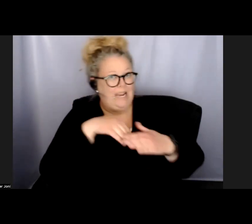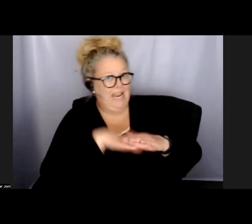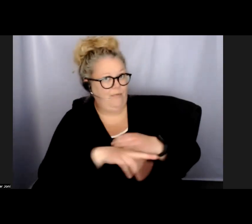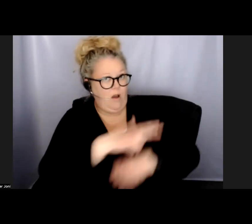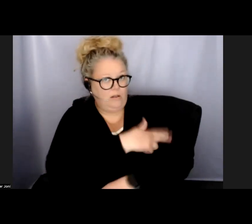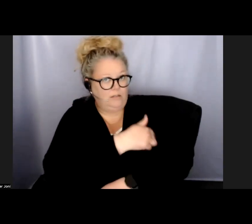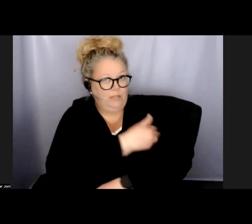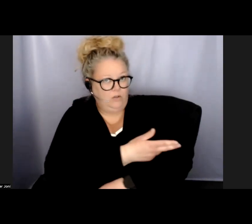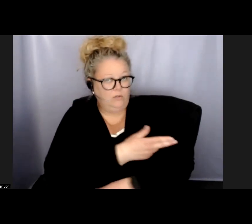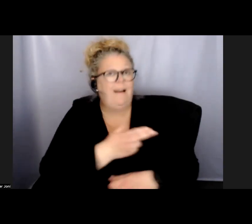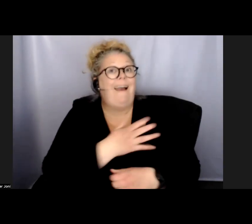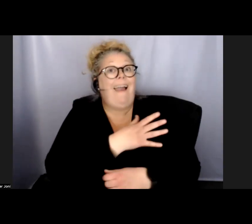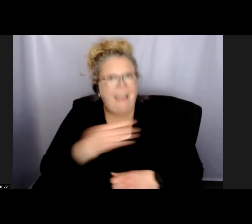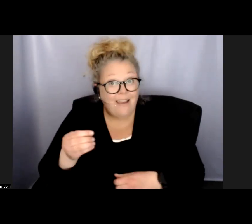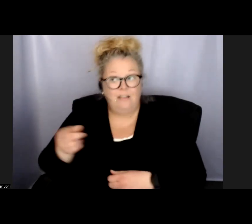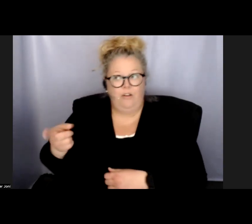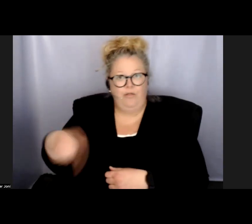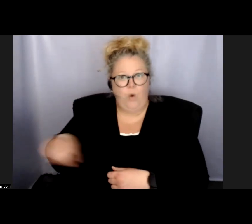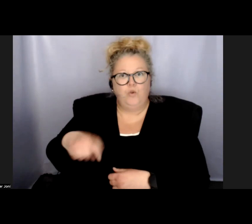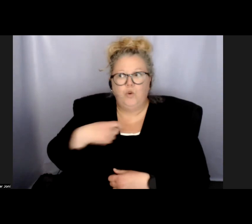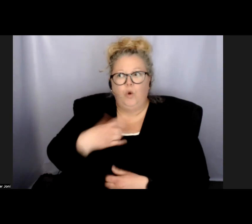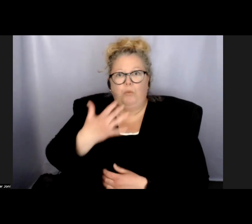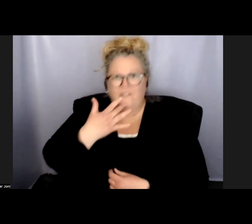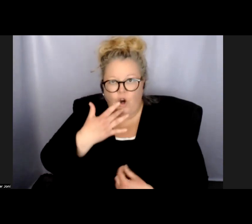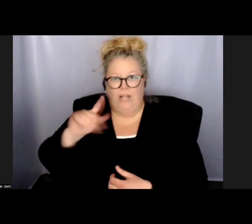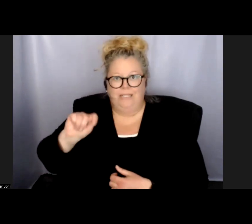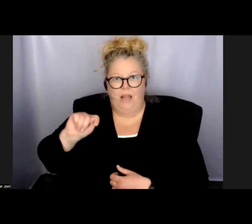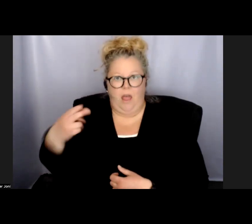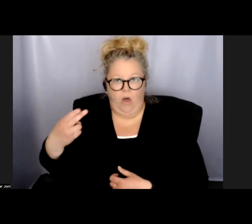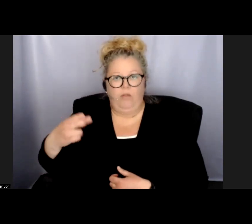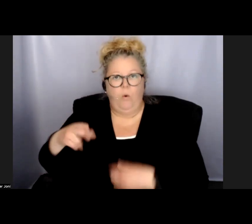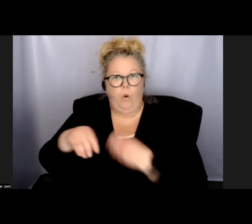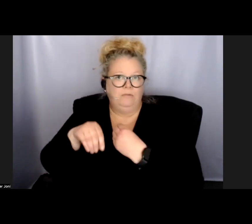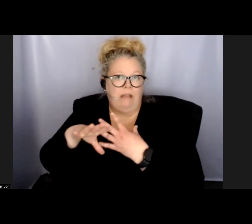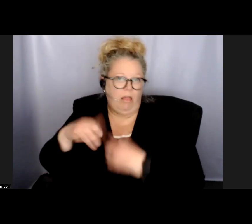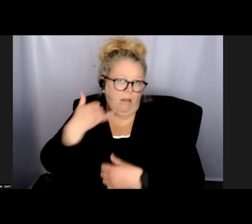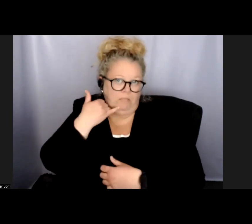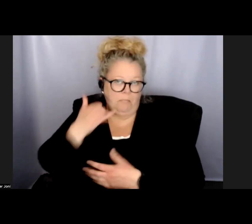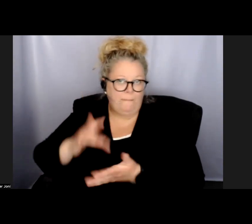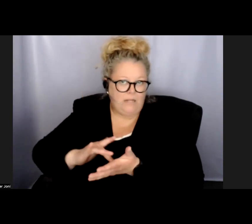those who wanted to be treated by telehealth or tele medicine. when we planned this webinar